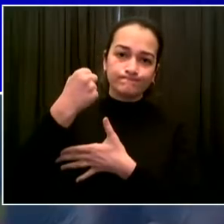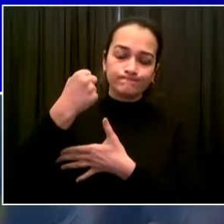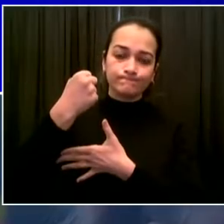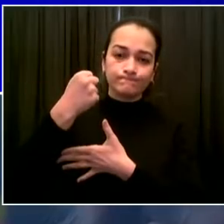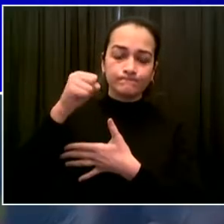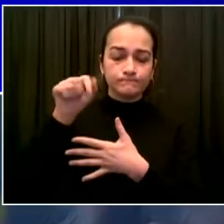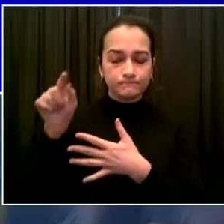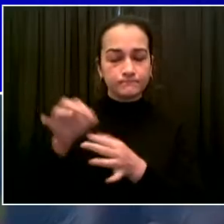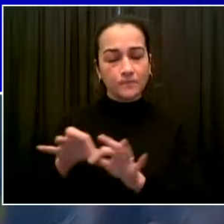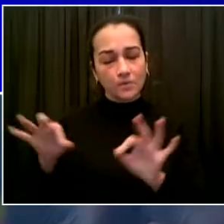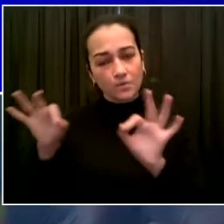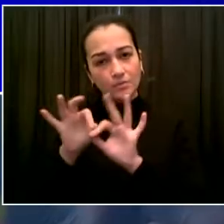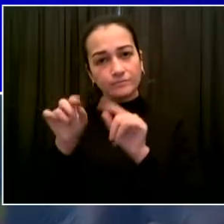THAT WE NEED TO REALIZE THAT WE